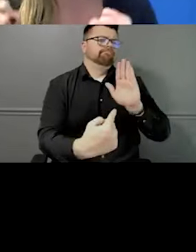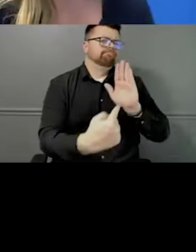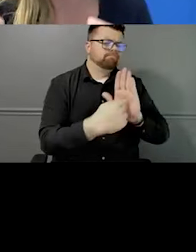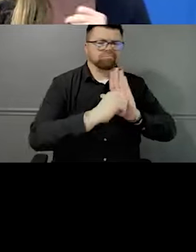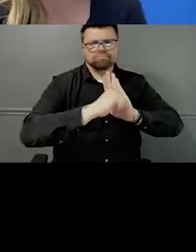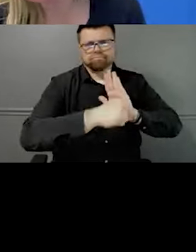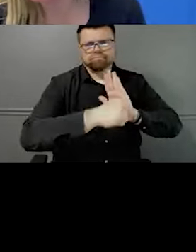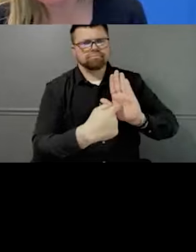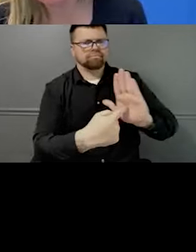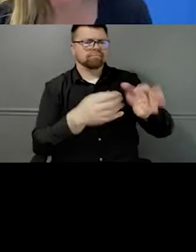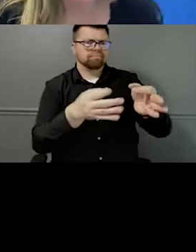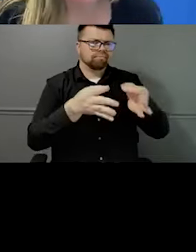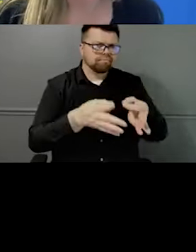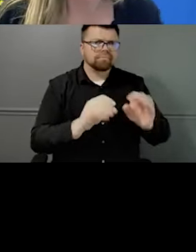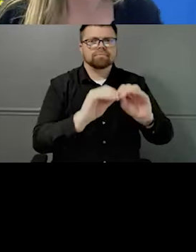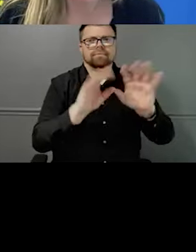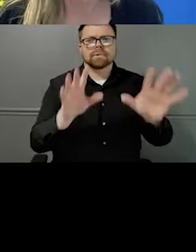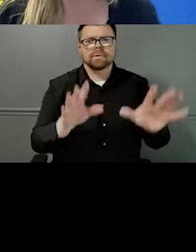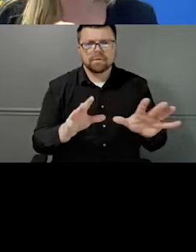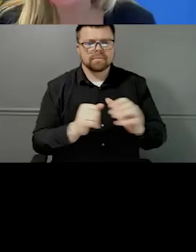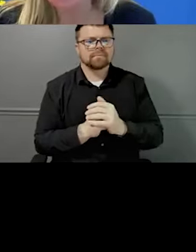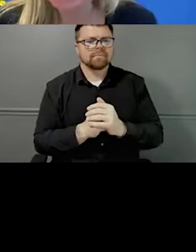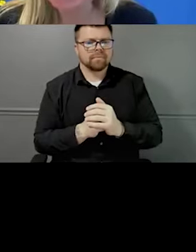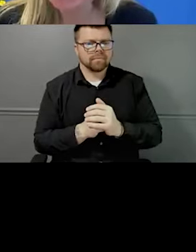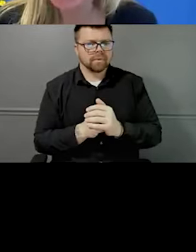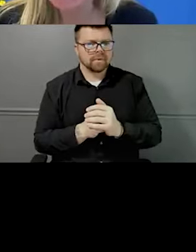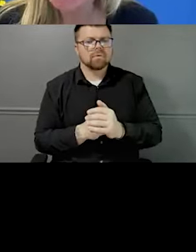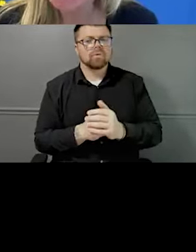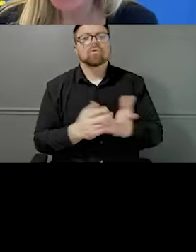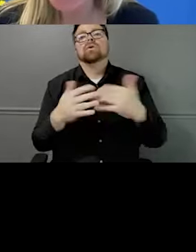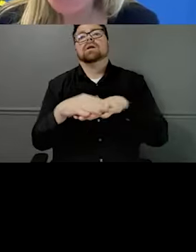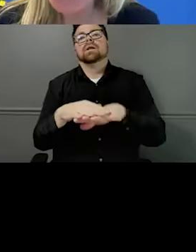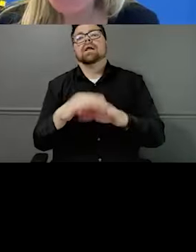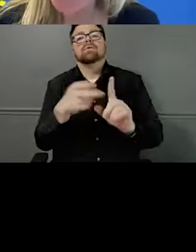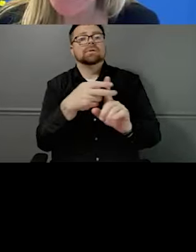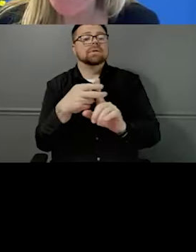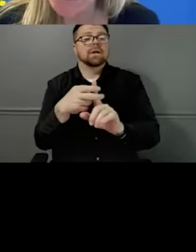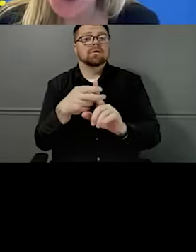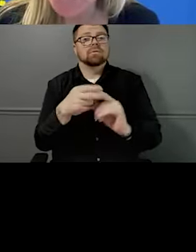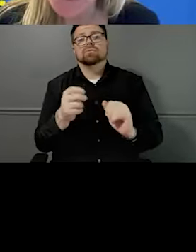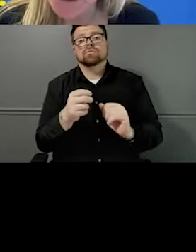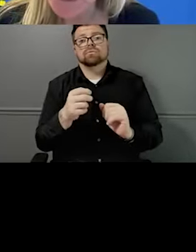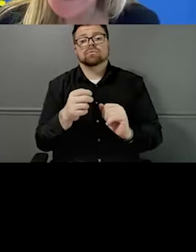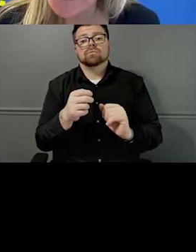a Malign Foreign Talent Recruitment Program, which is defined in CHIPS and Science,